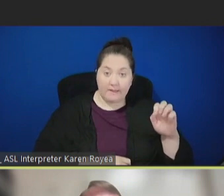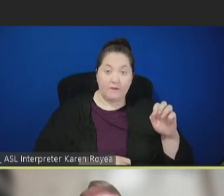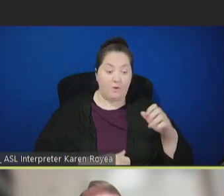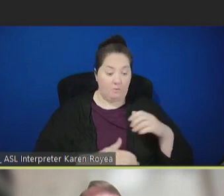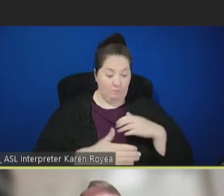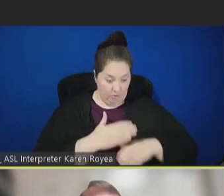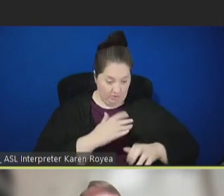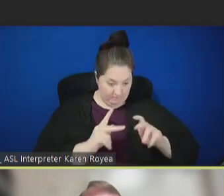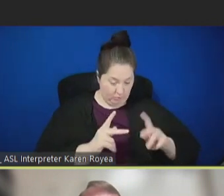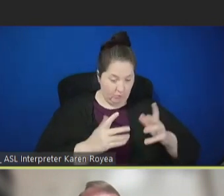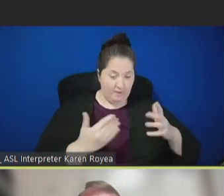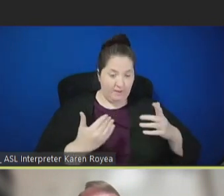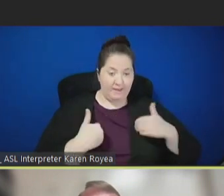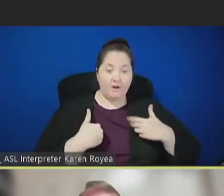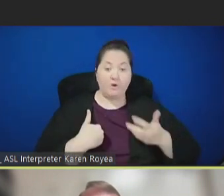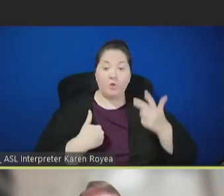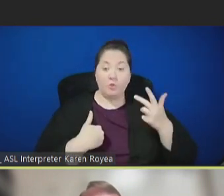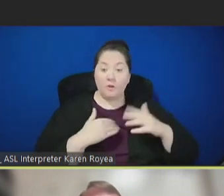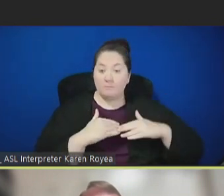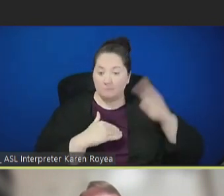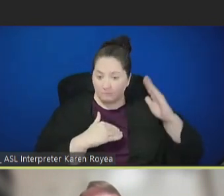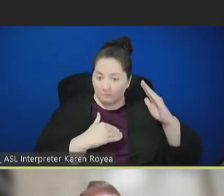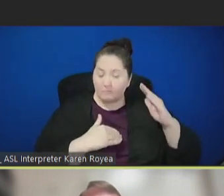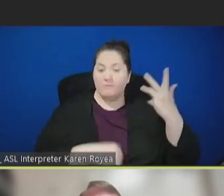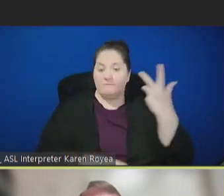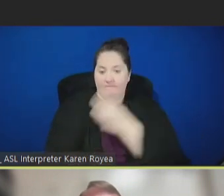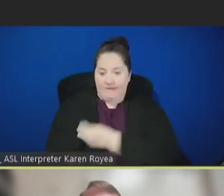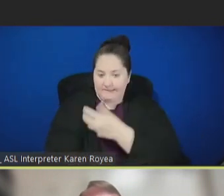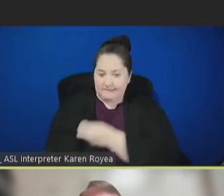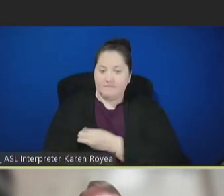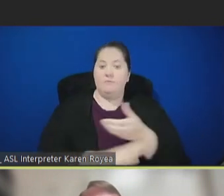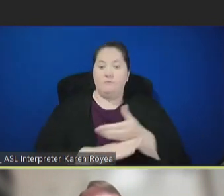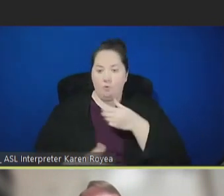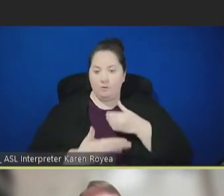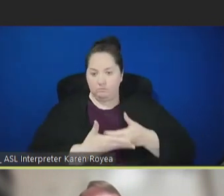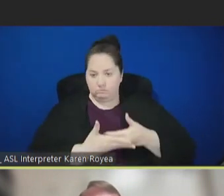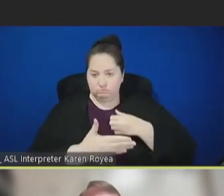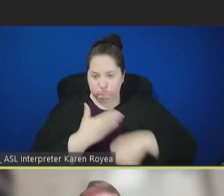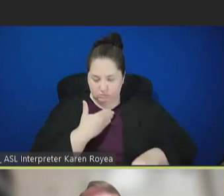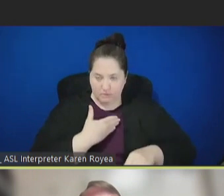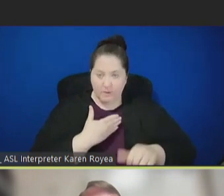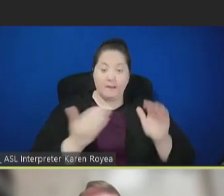who had received three or more vaccine doses before delivery compared to those who had only